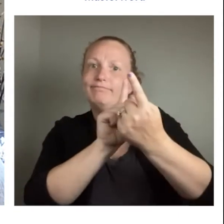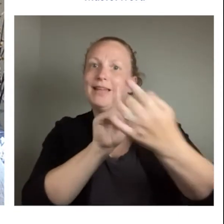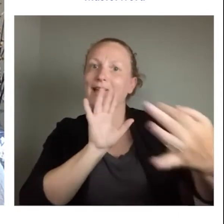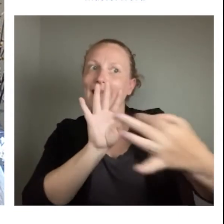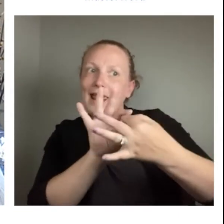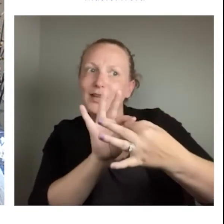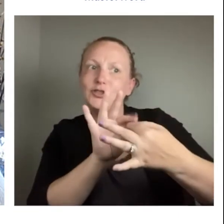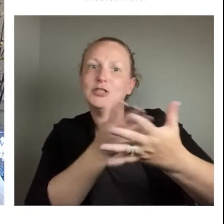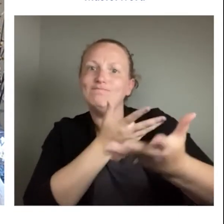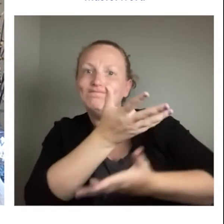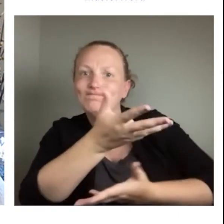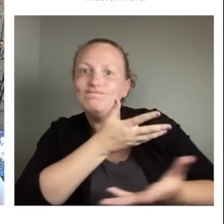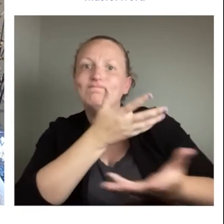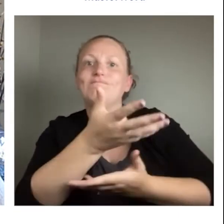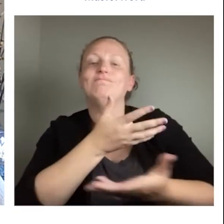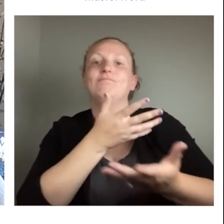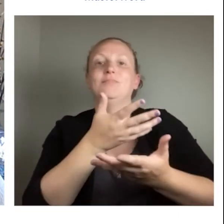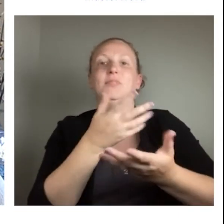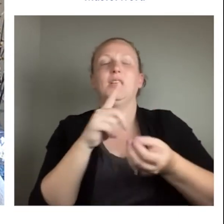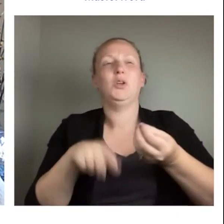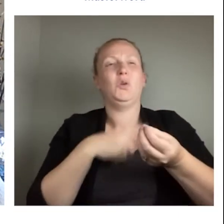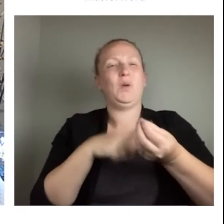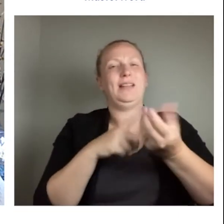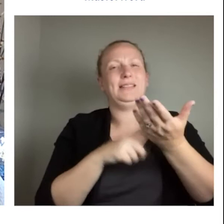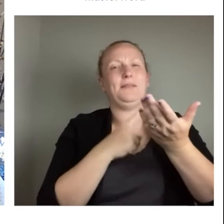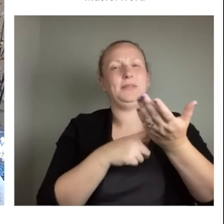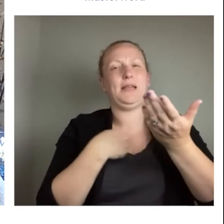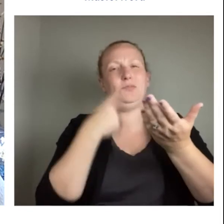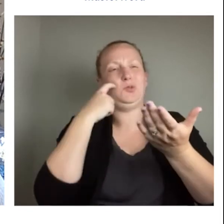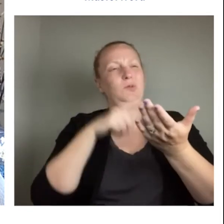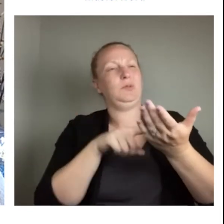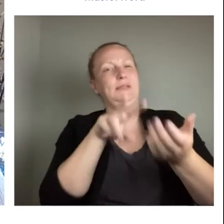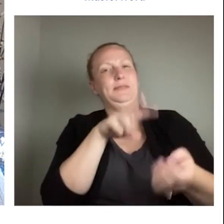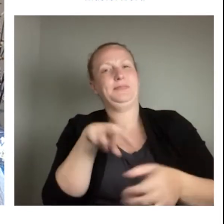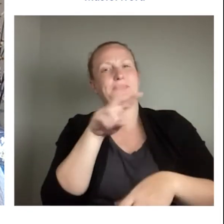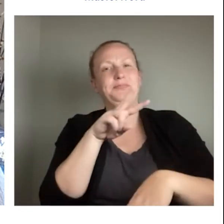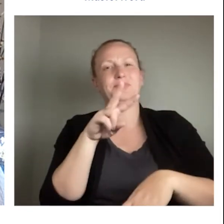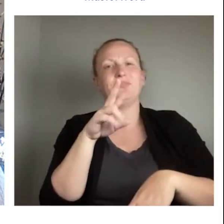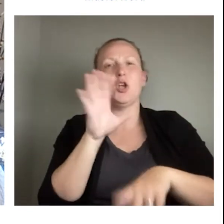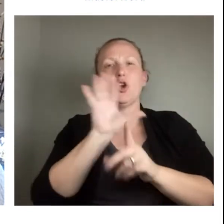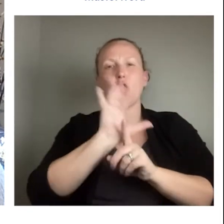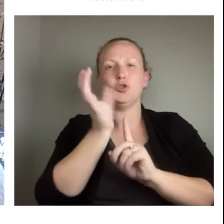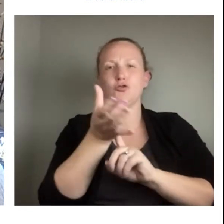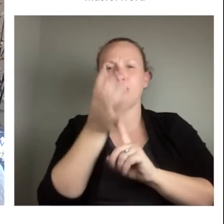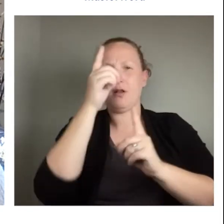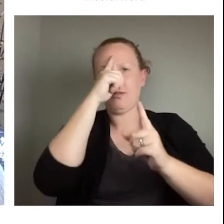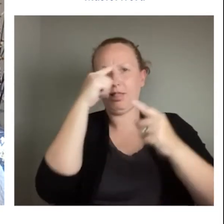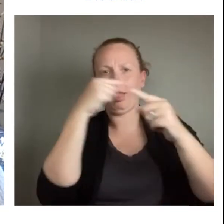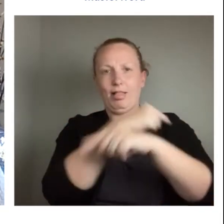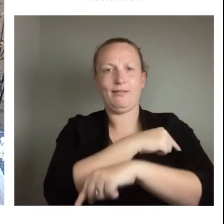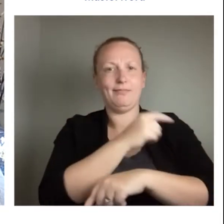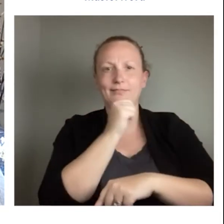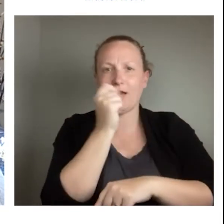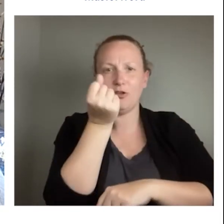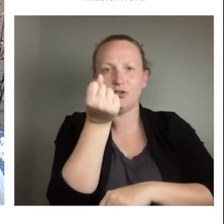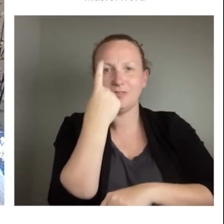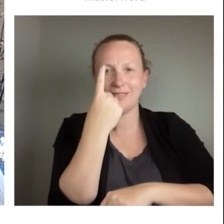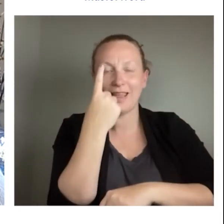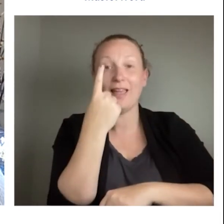sensing that cultural misunderstanding, and that is very hard to detect when we're working remotely. However, at the same time we're trying to do